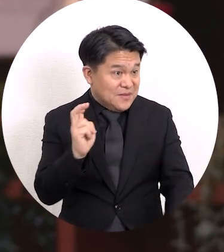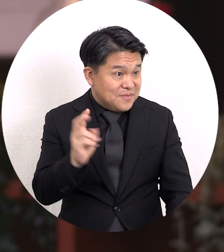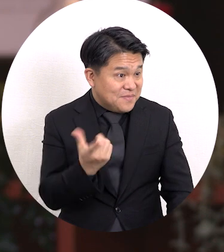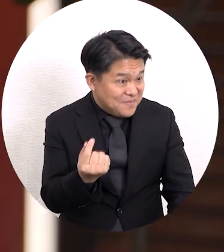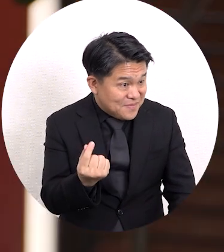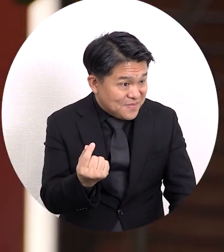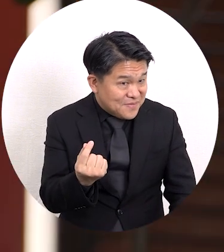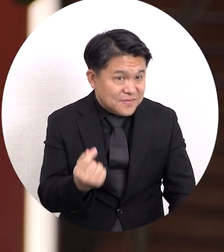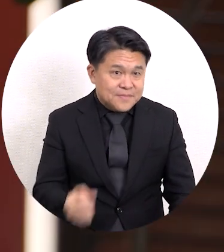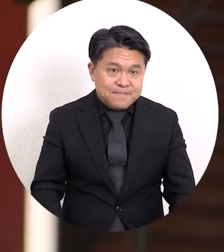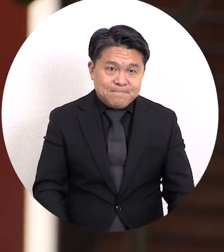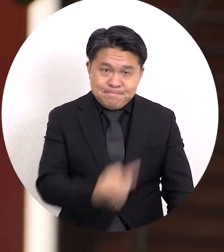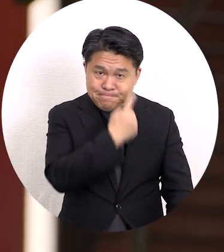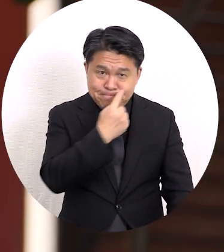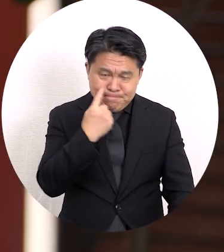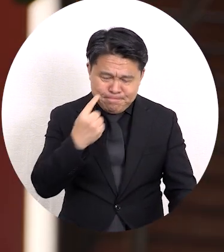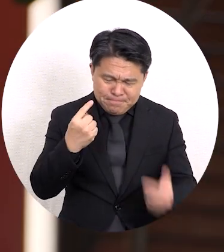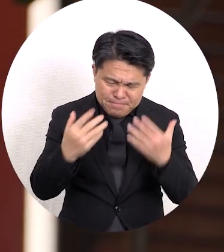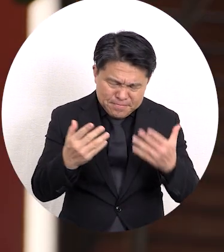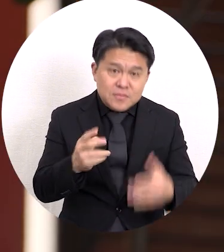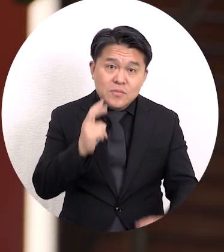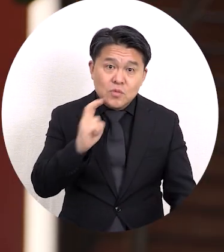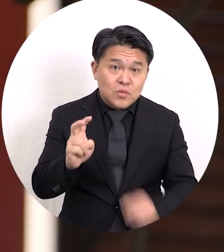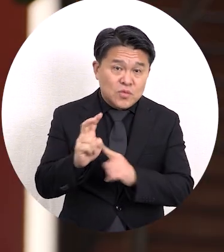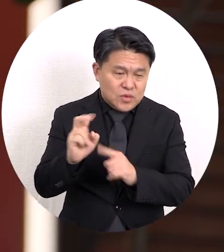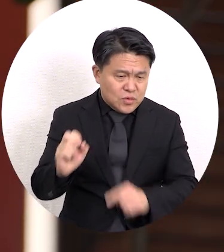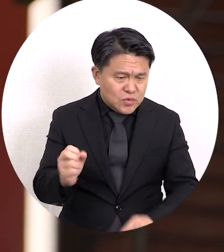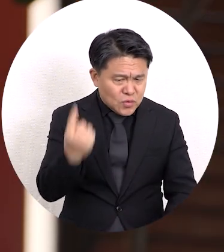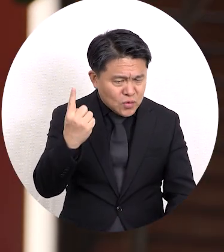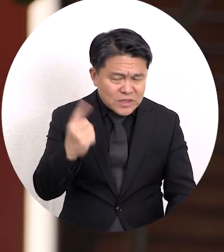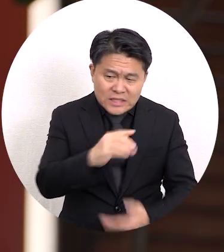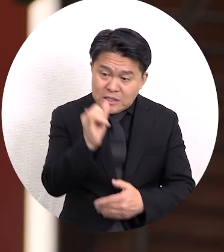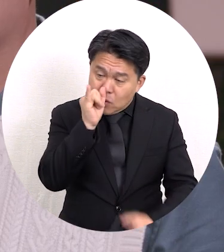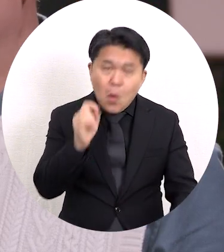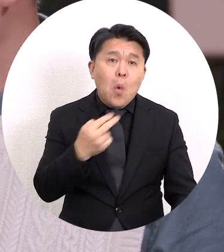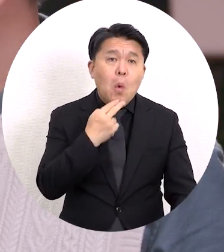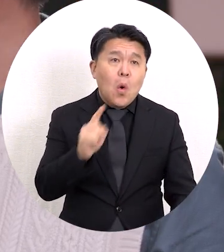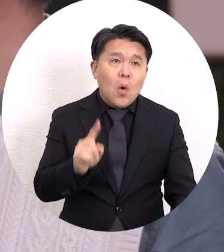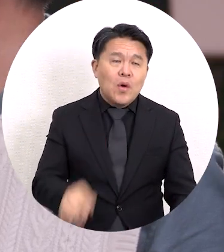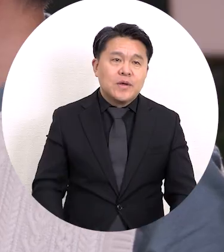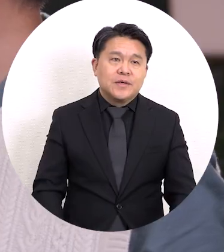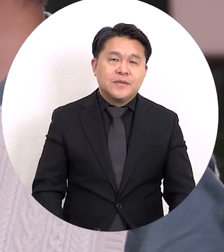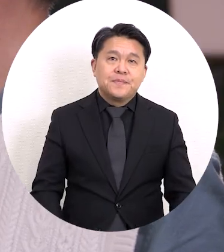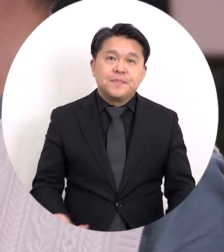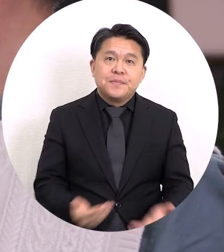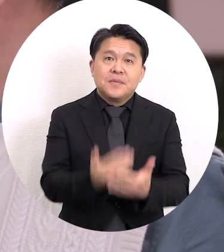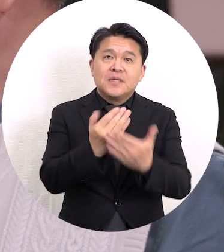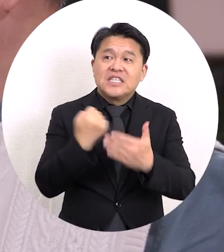Are there any music origin theories that seem particularly well-supported by evidence? Speaking of evolution, Darwin is often the reference point.